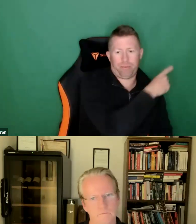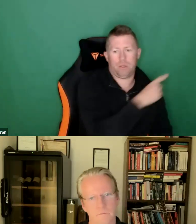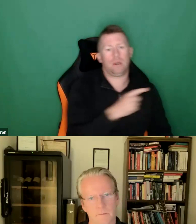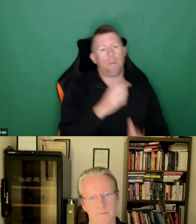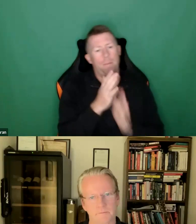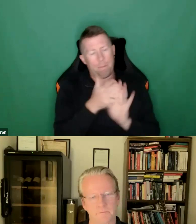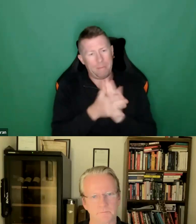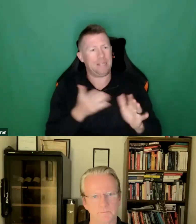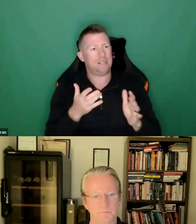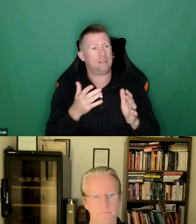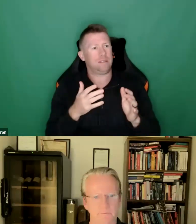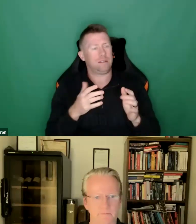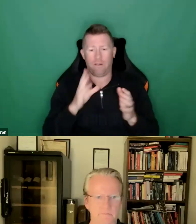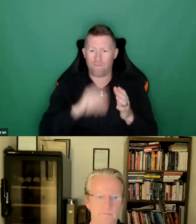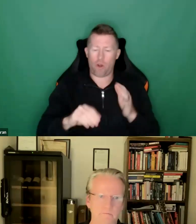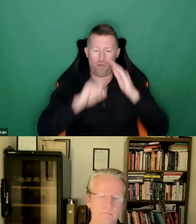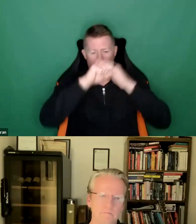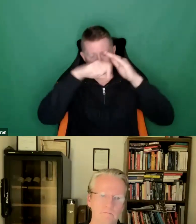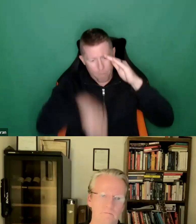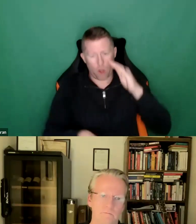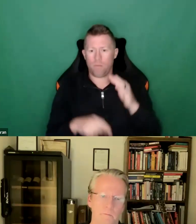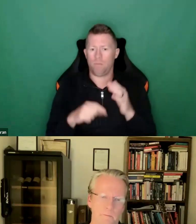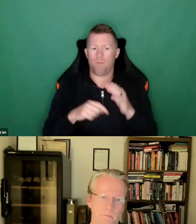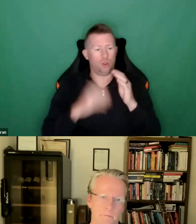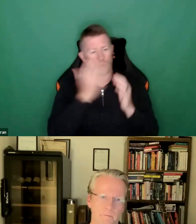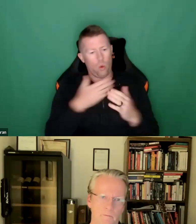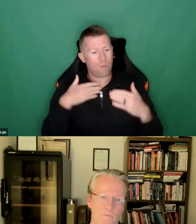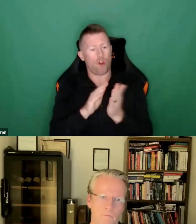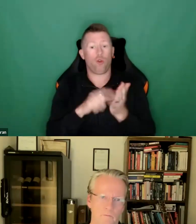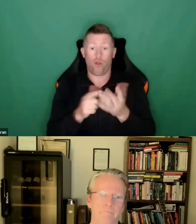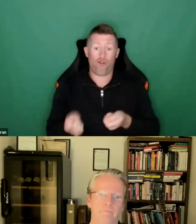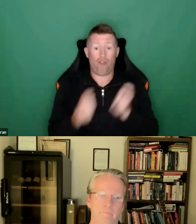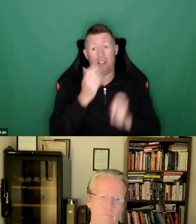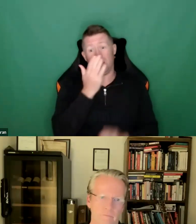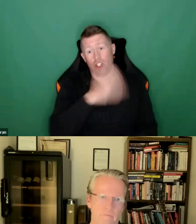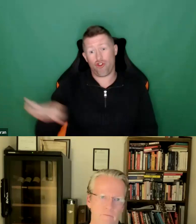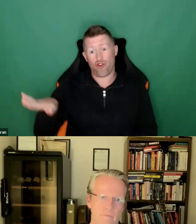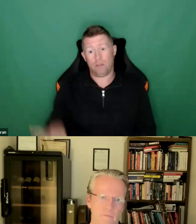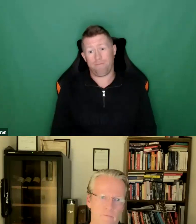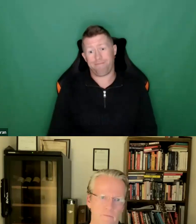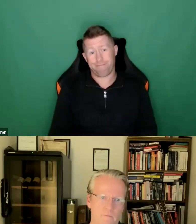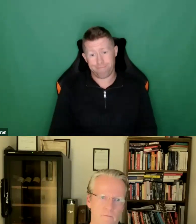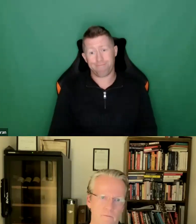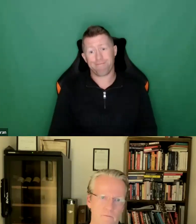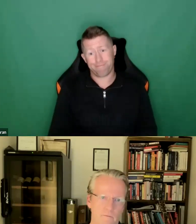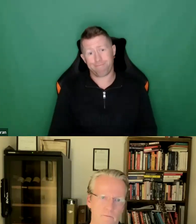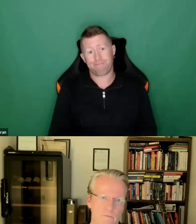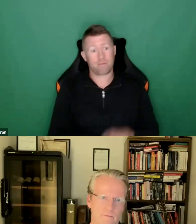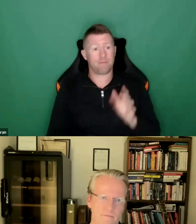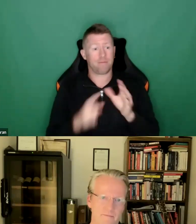it's all about -- of our job is to help the kids and the parents need to do that more than anybody else. So that whole child,